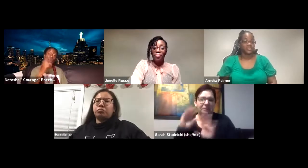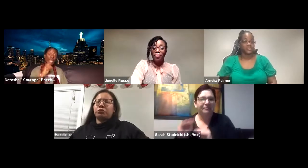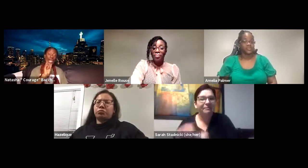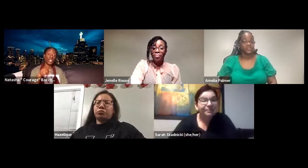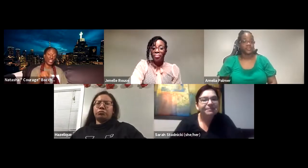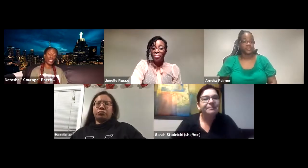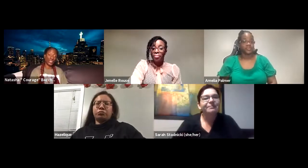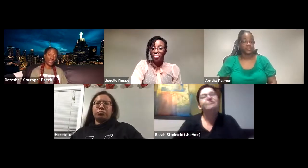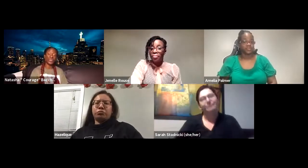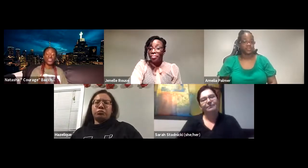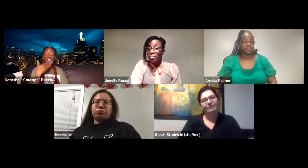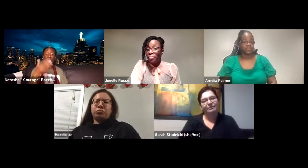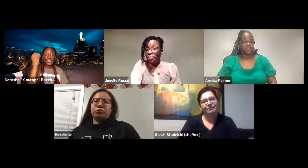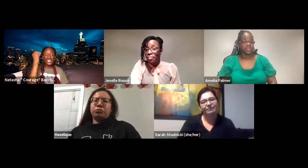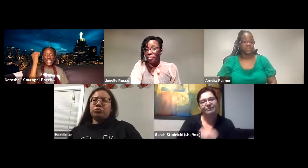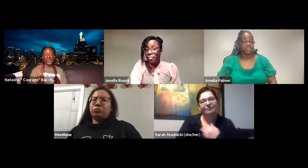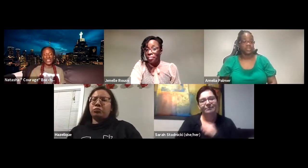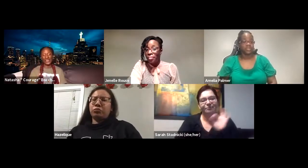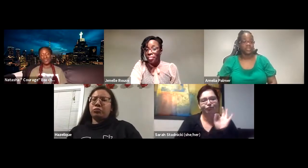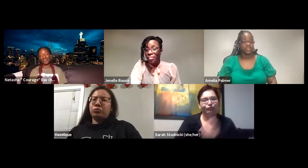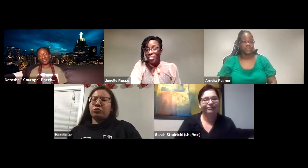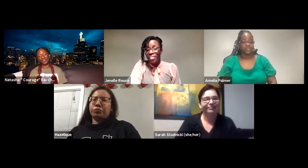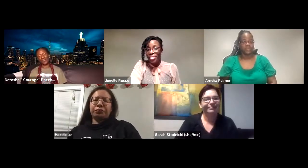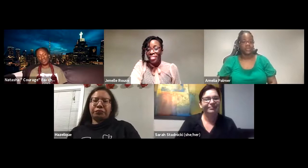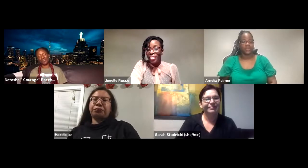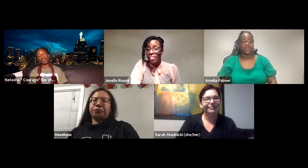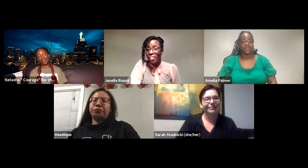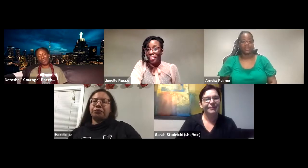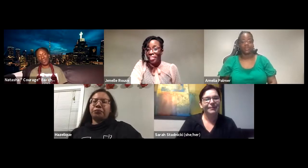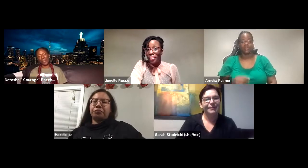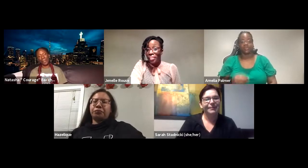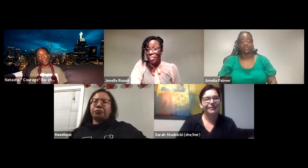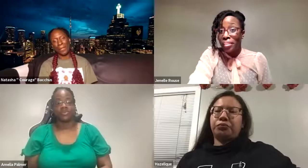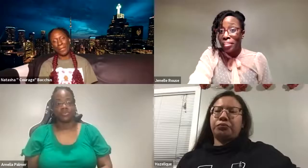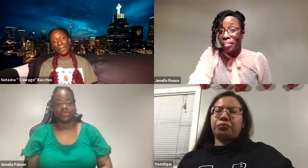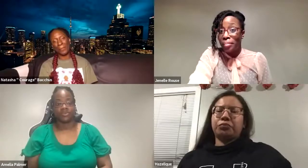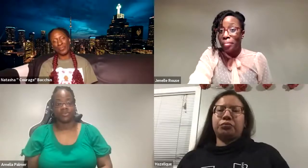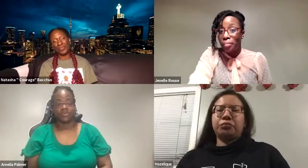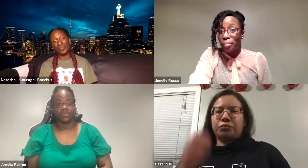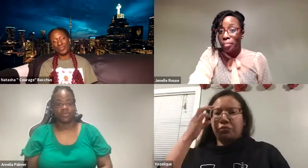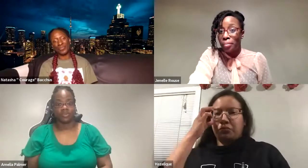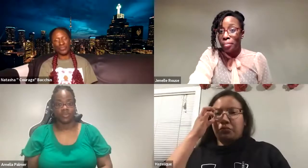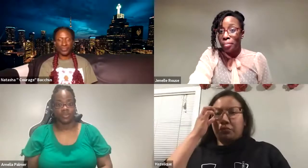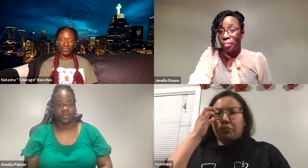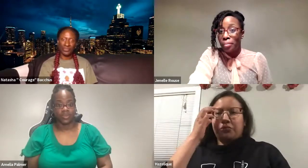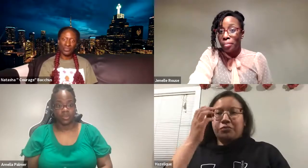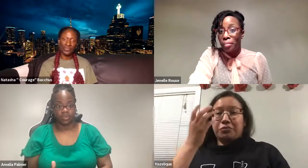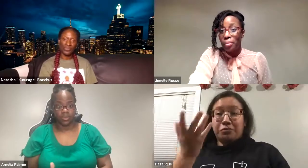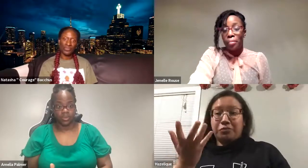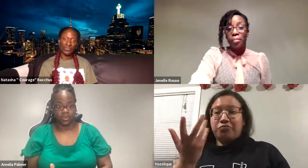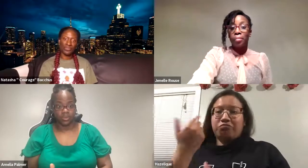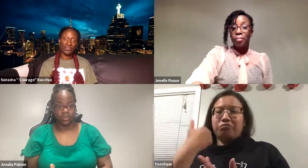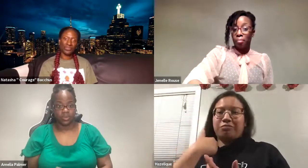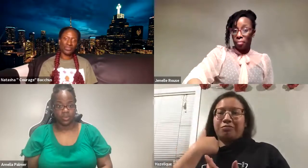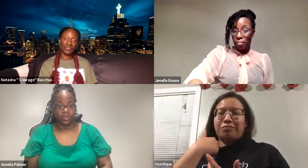this fascination by the deaf community? - thank you for your question sarah, from courage